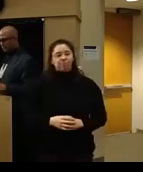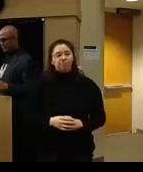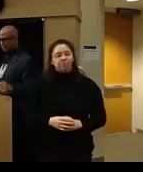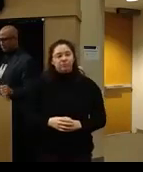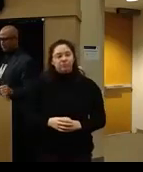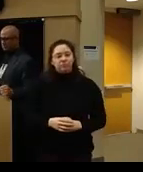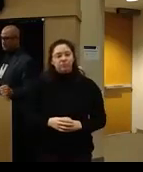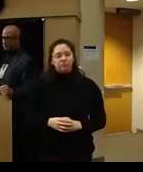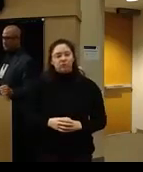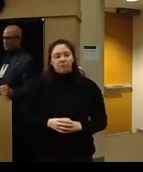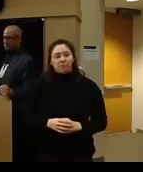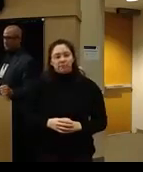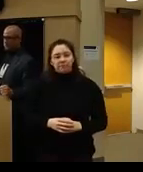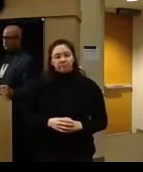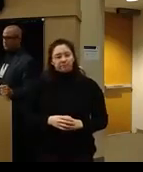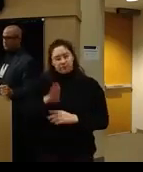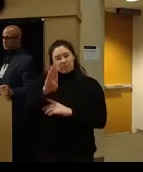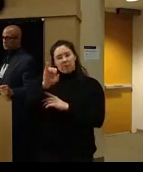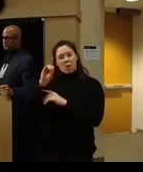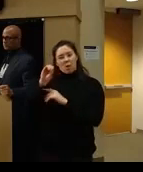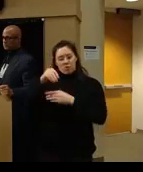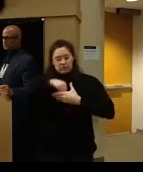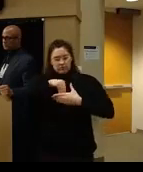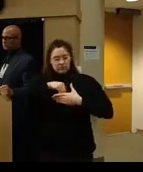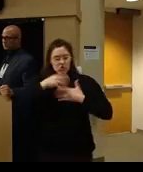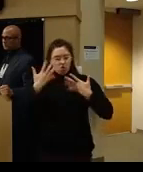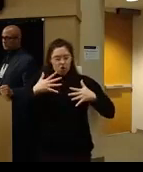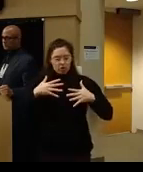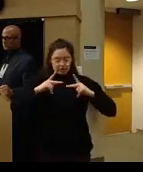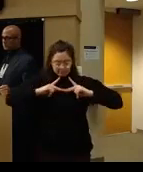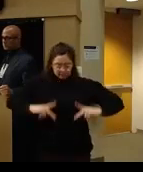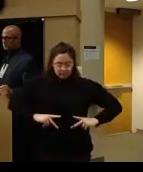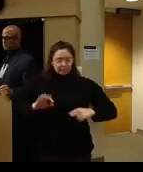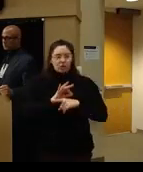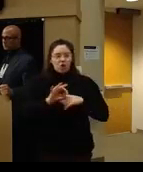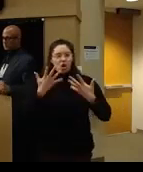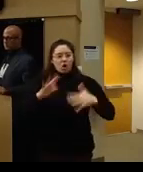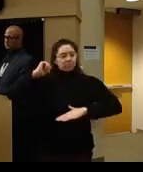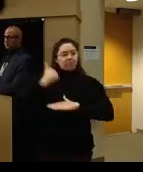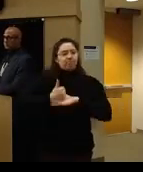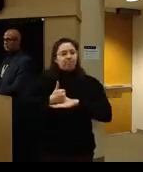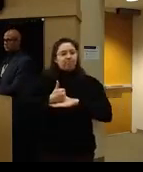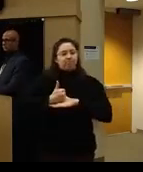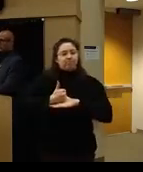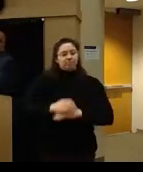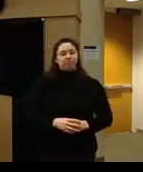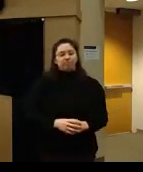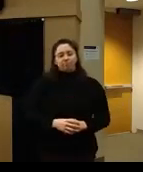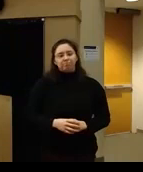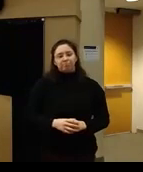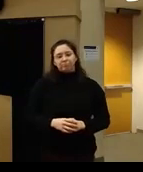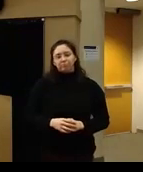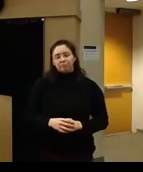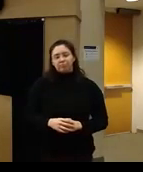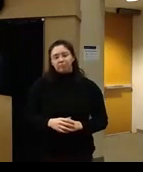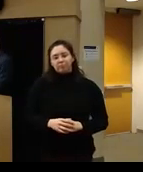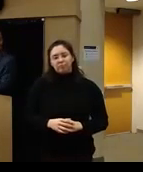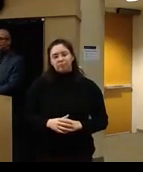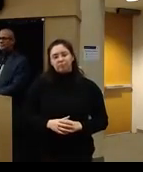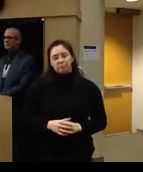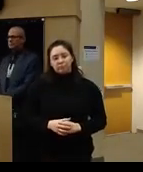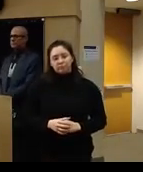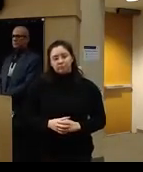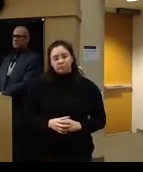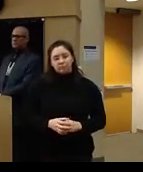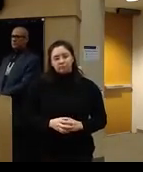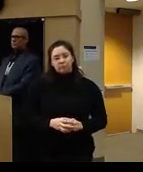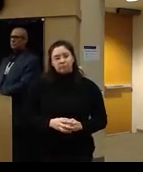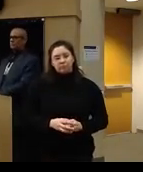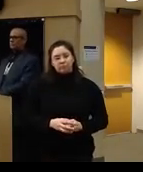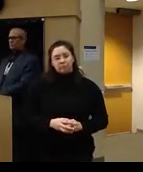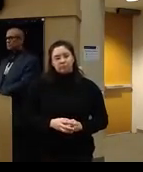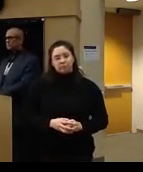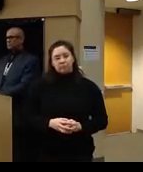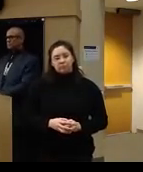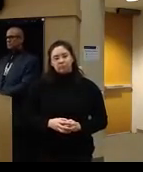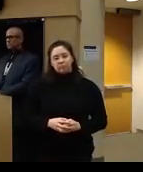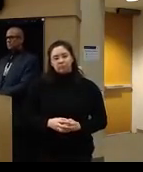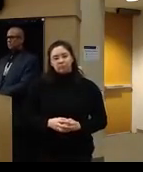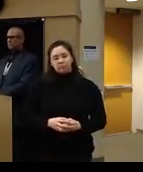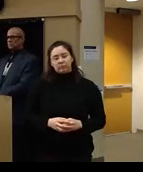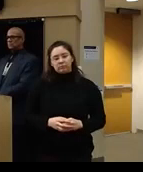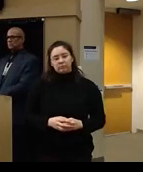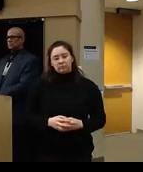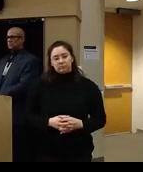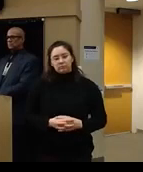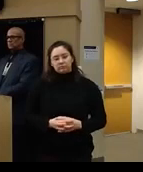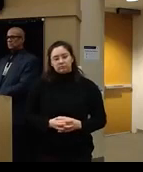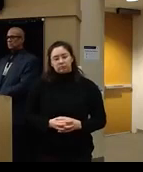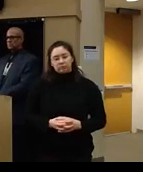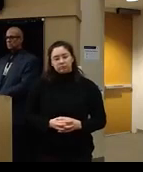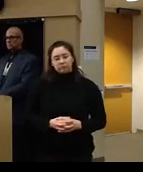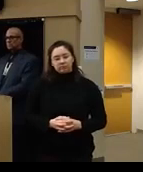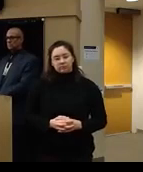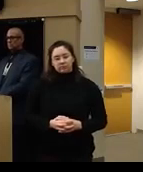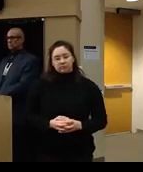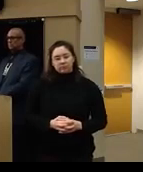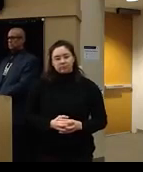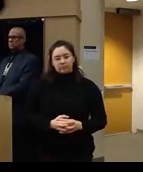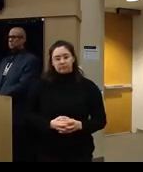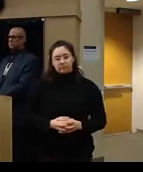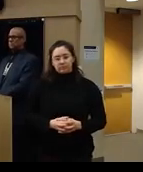for instance our biological a physiological function follows a pattern Western